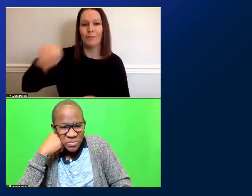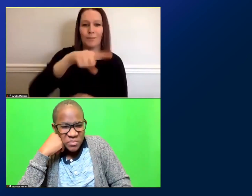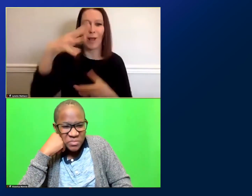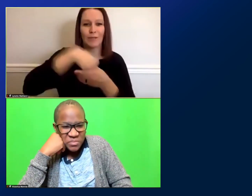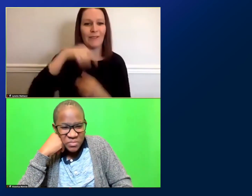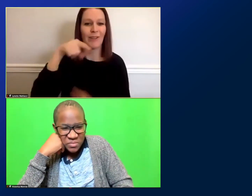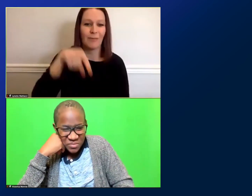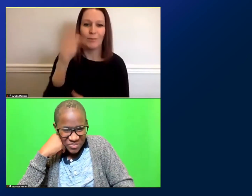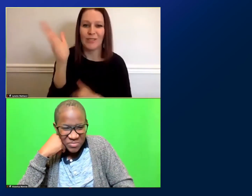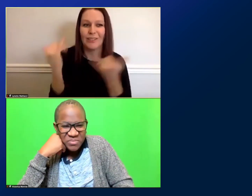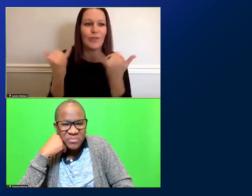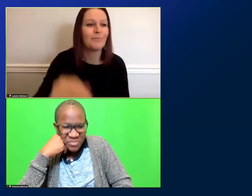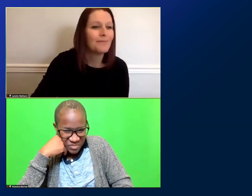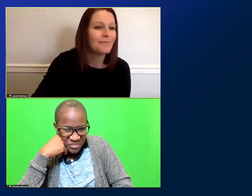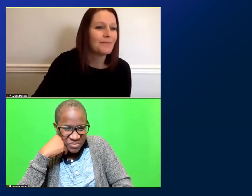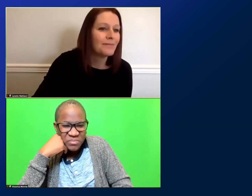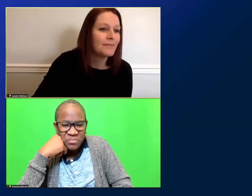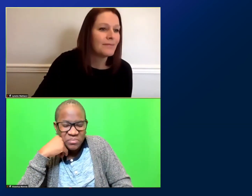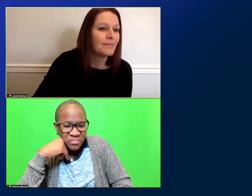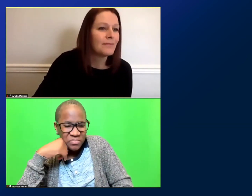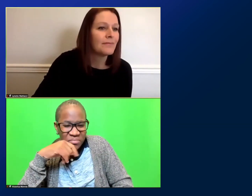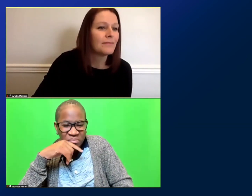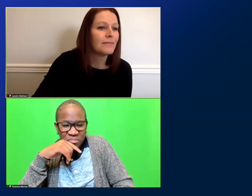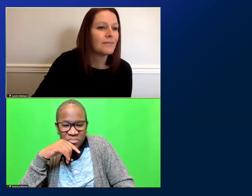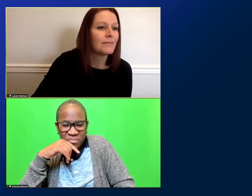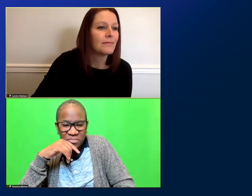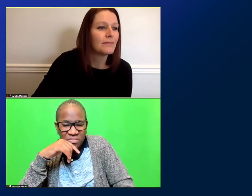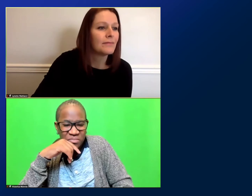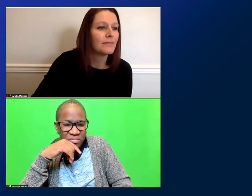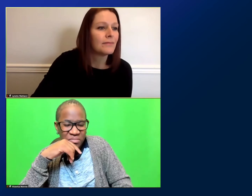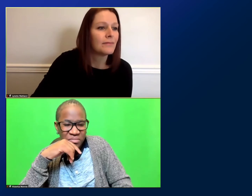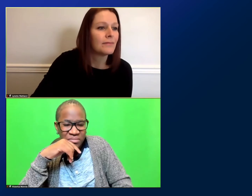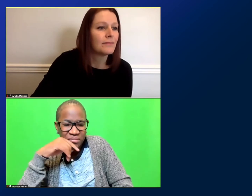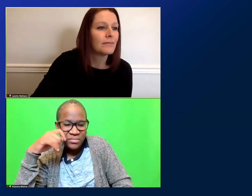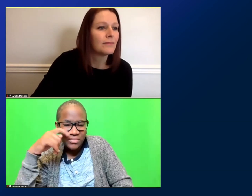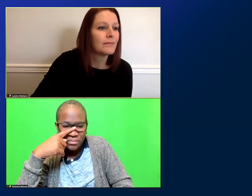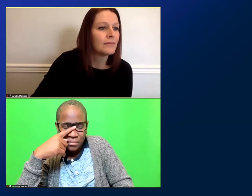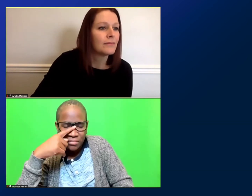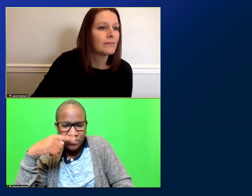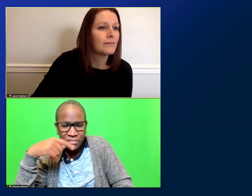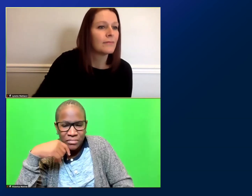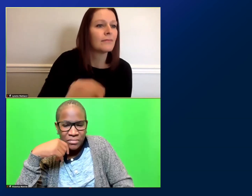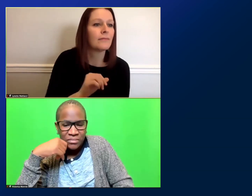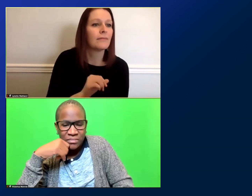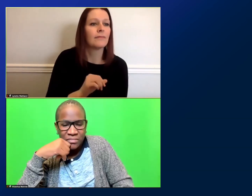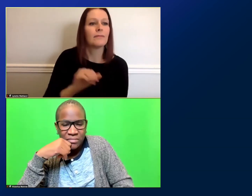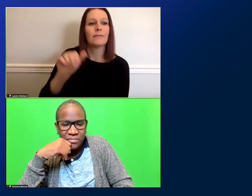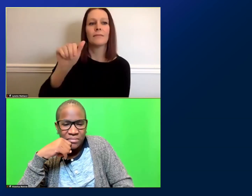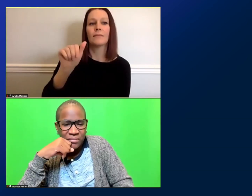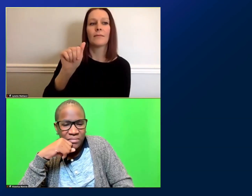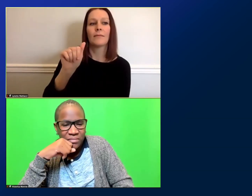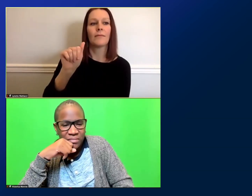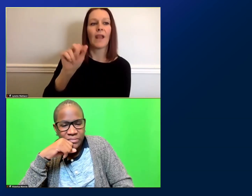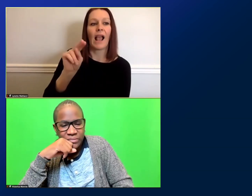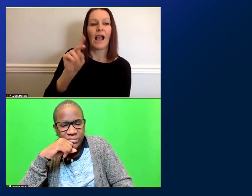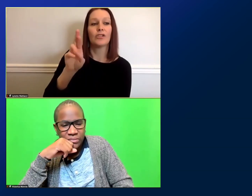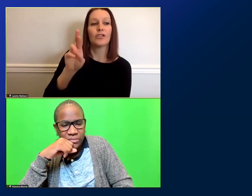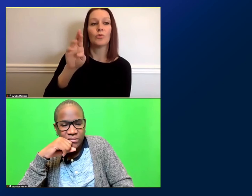the email that i send out to all of the attendees okay next andrea asked do you have any like top 10